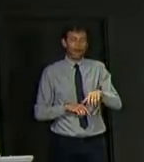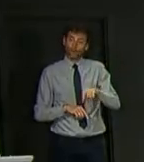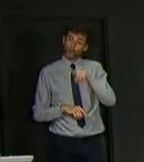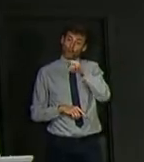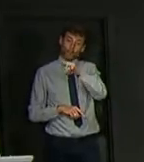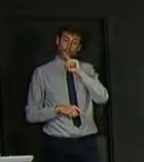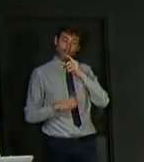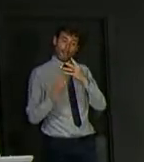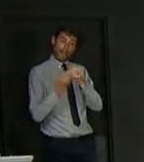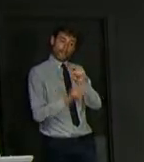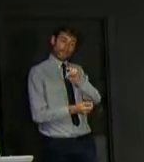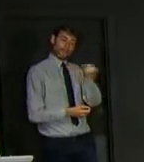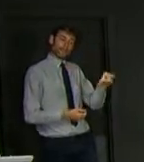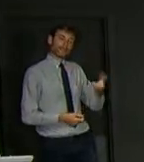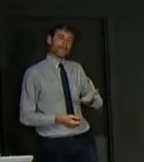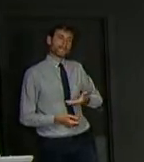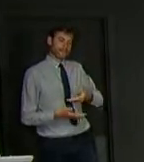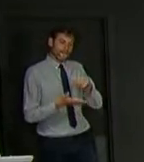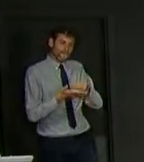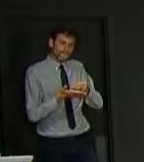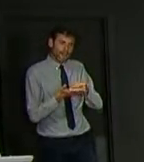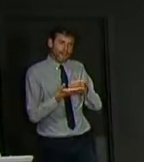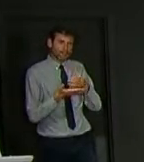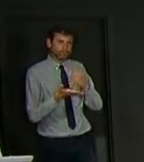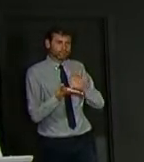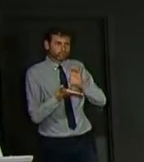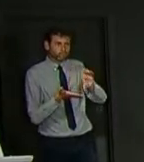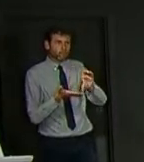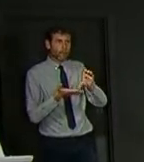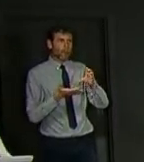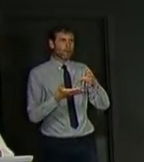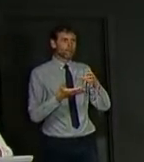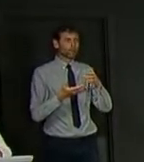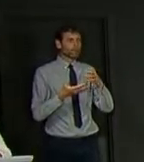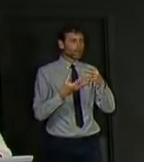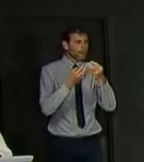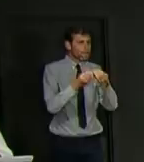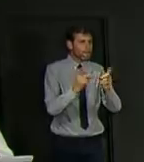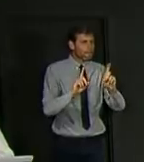Because some of them may be a long way yet from opening up. And to Professor Leitch as